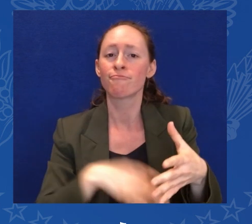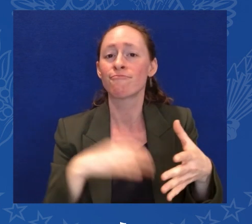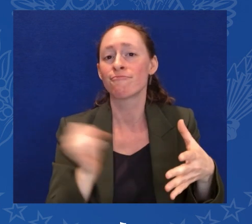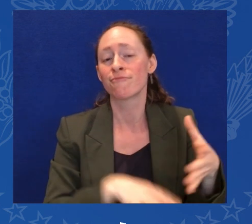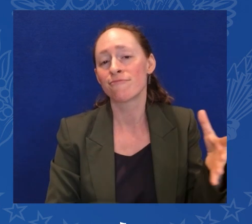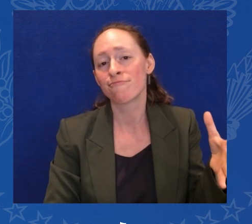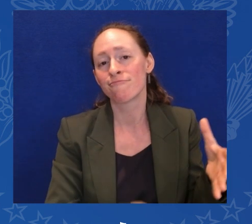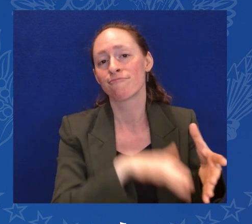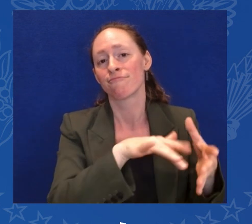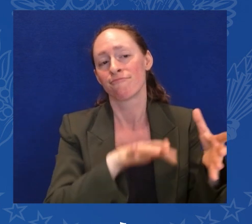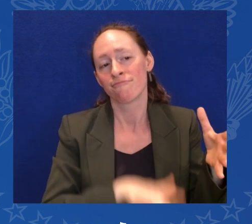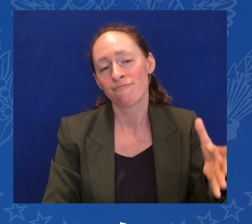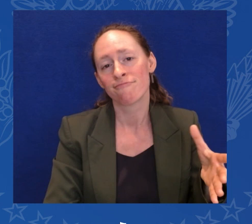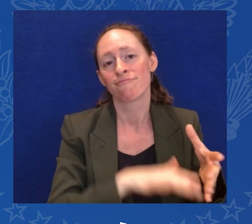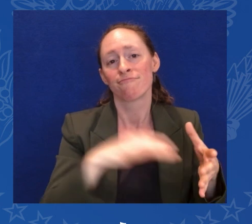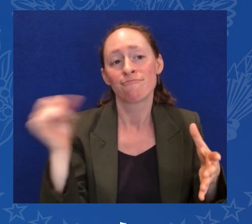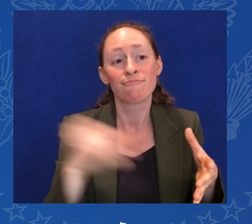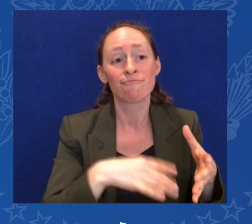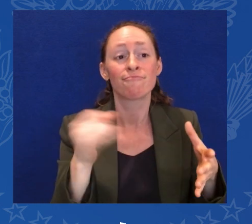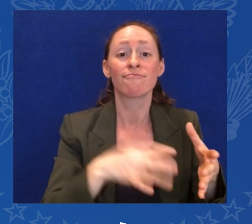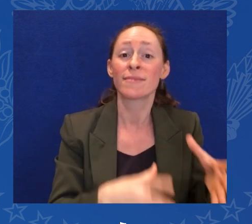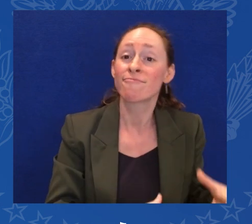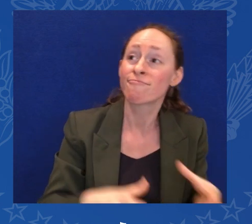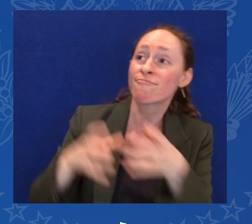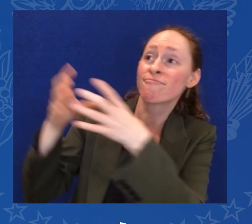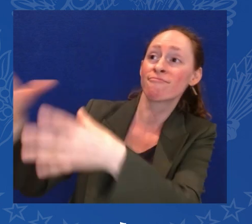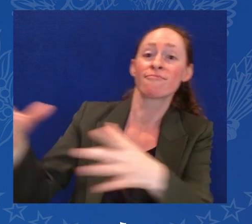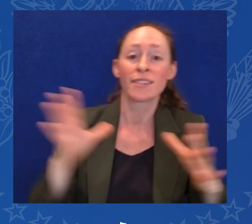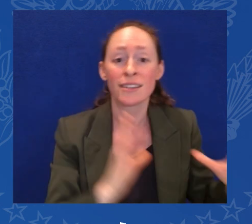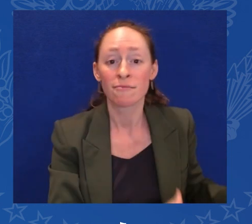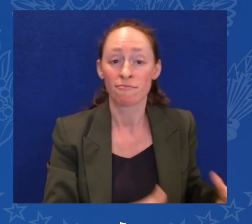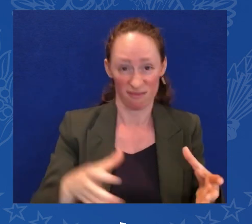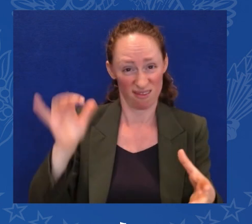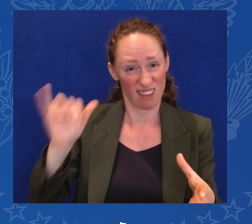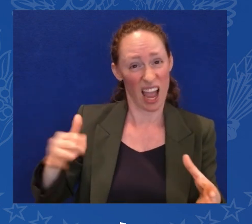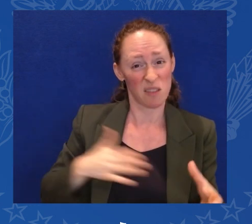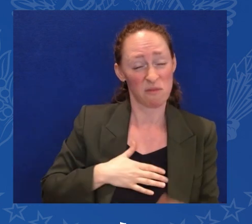from a time when we lived in fear to a time when